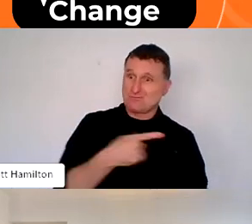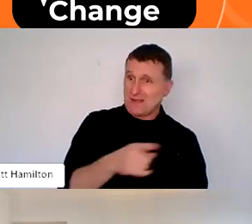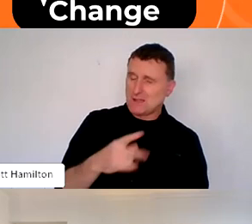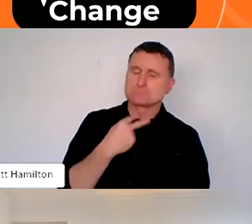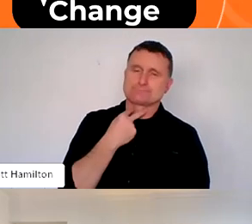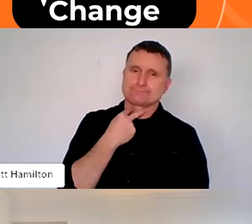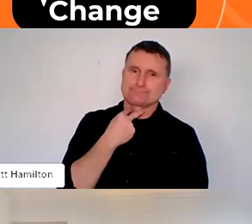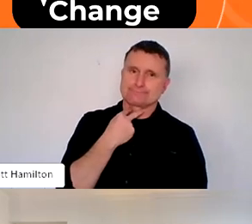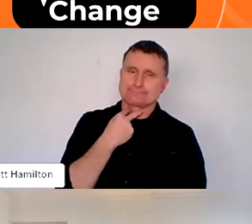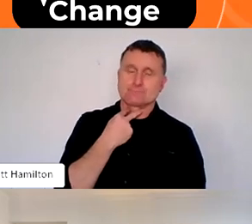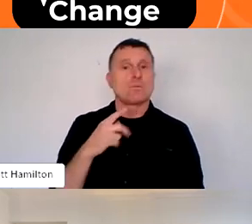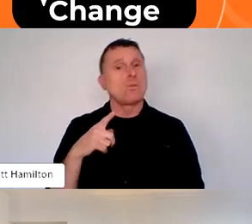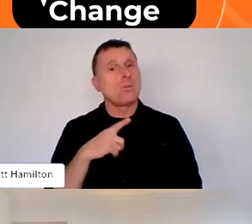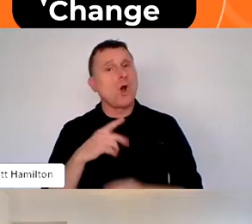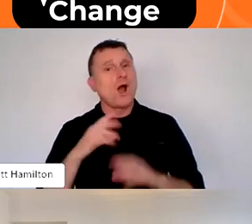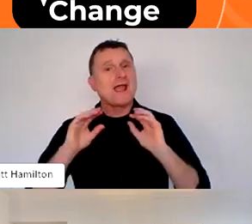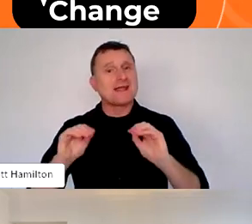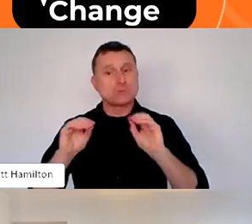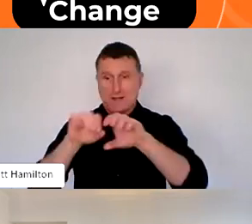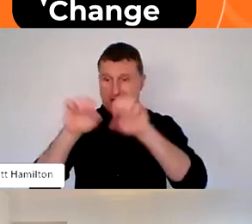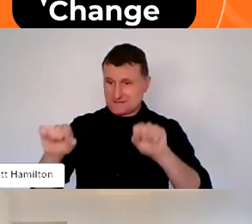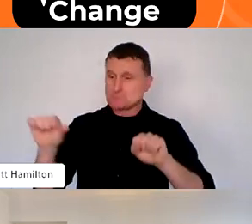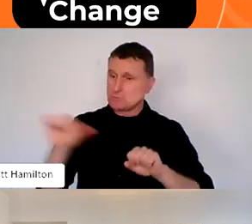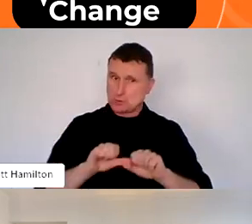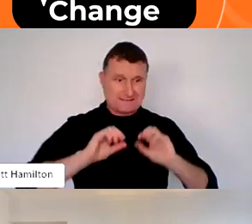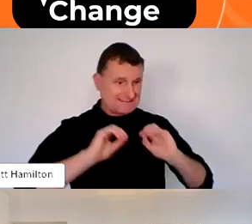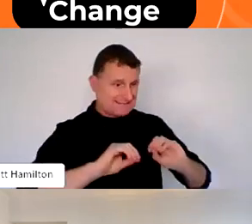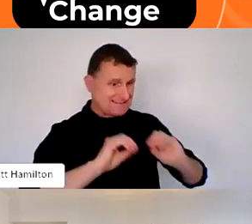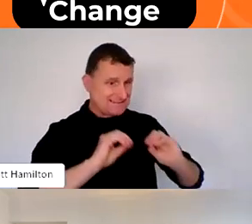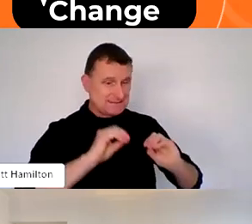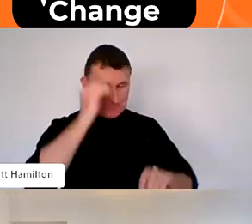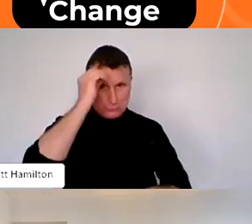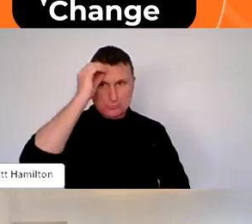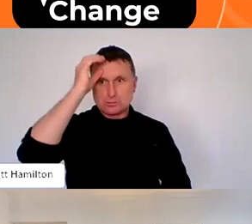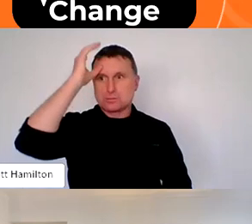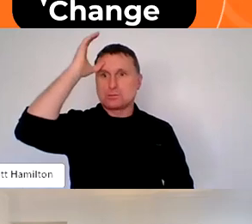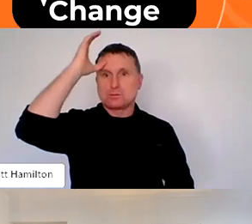that's supposed to set them up for life, or is it? This begs the